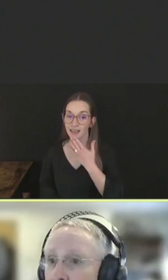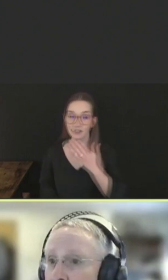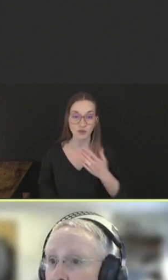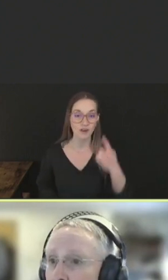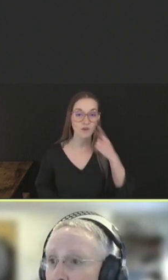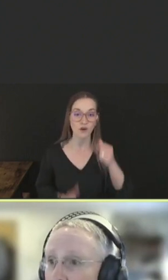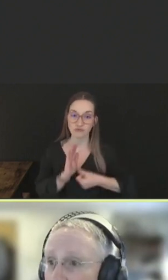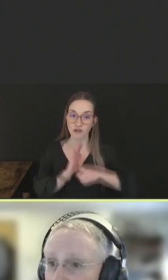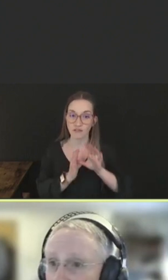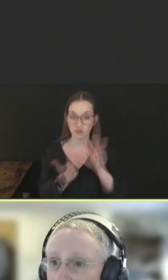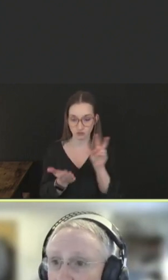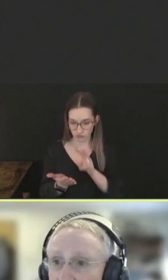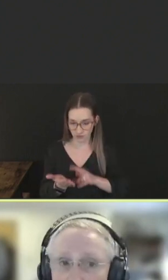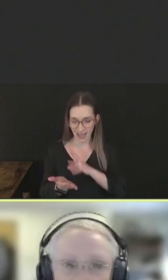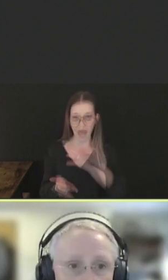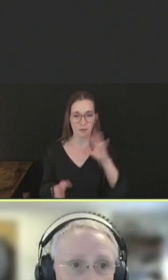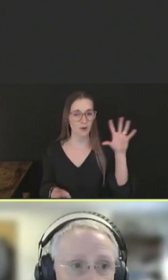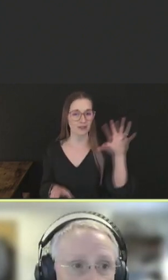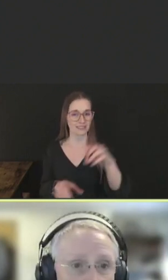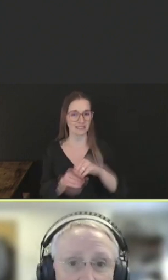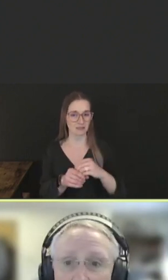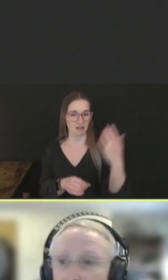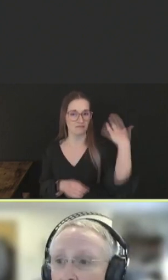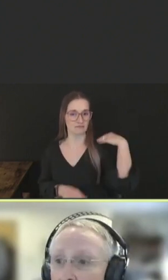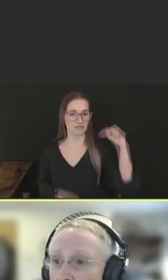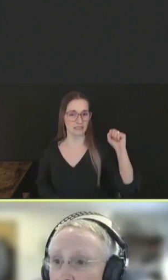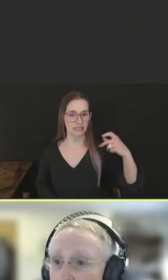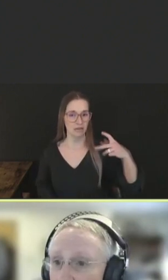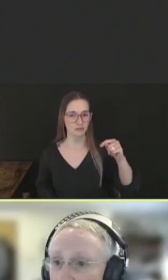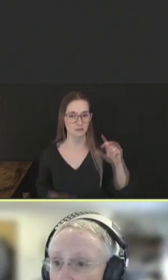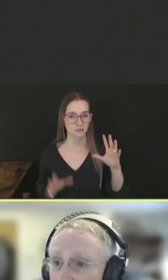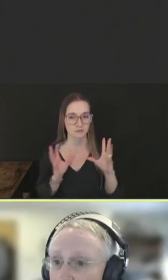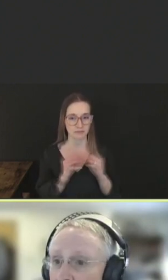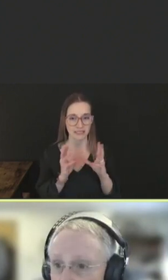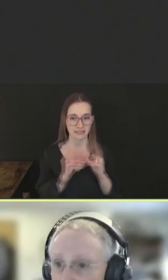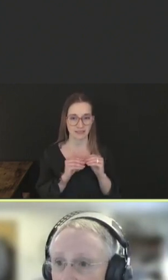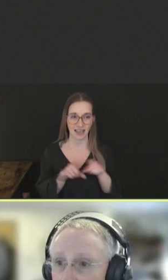and for participation in the September meeting as we move forward into this meeting.